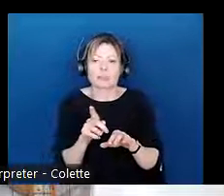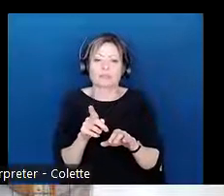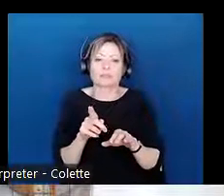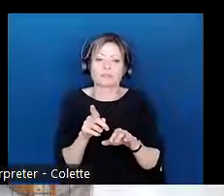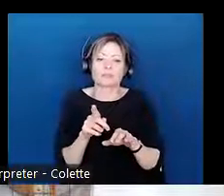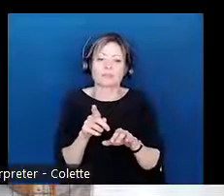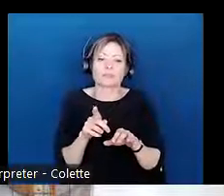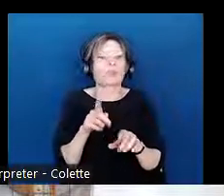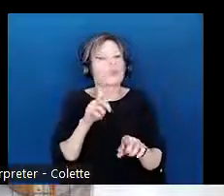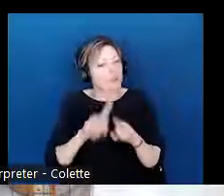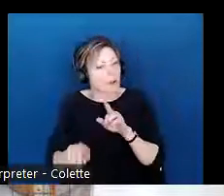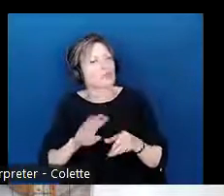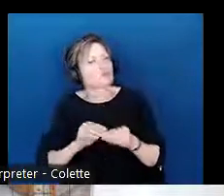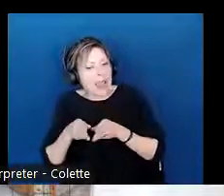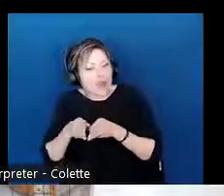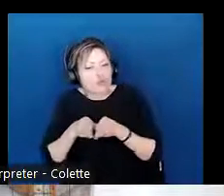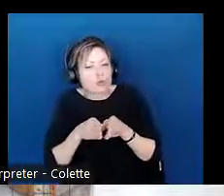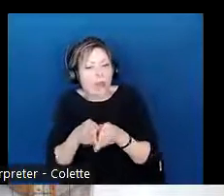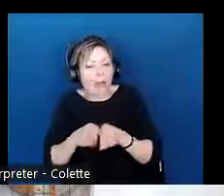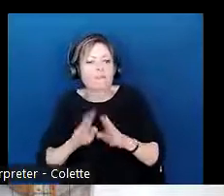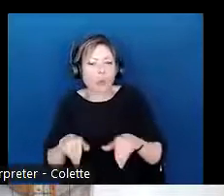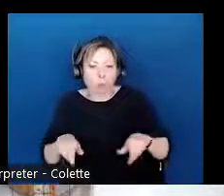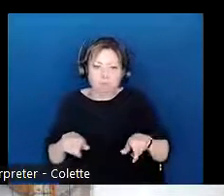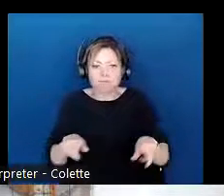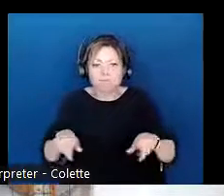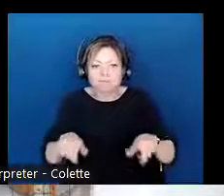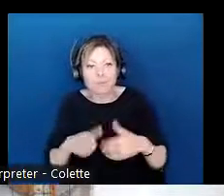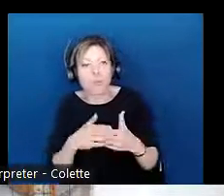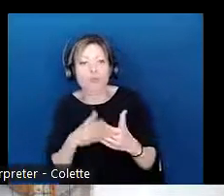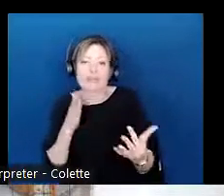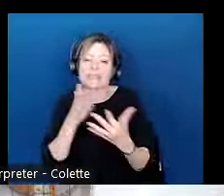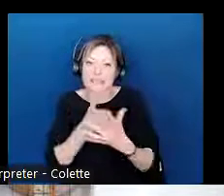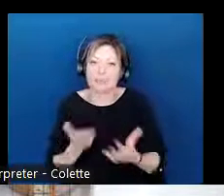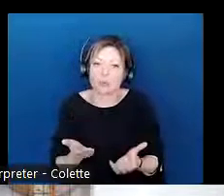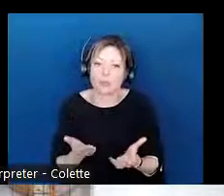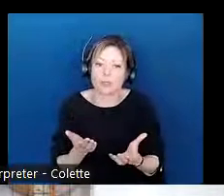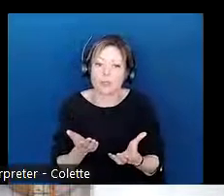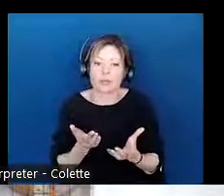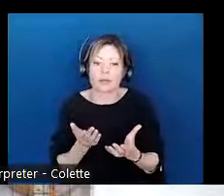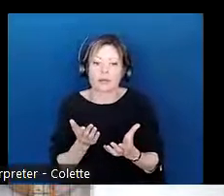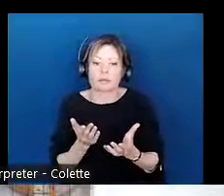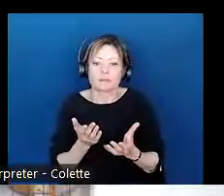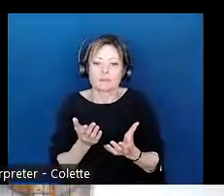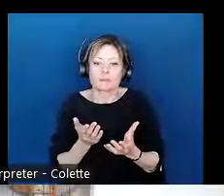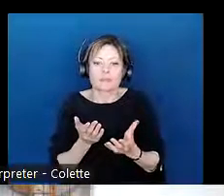accessible Trail there hopefully um the Discovery Zone or the Disco Zone I think it's going to be